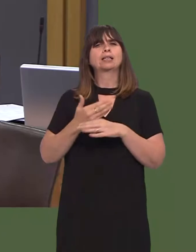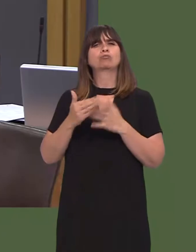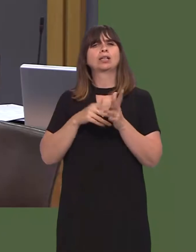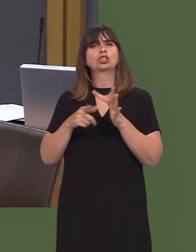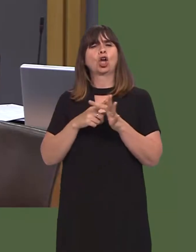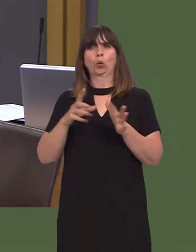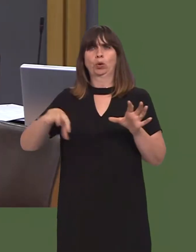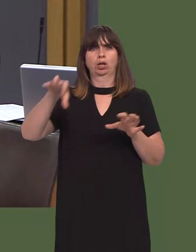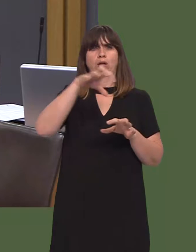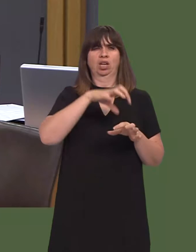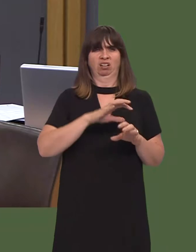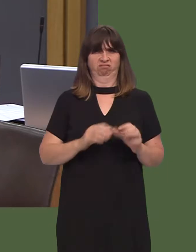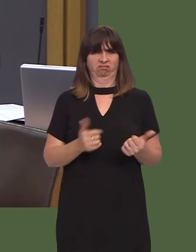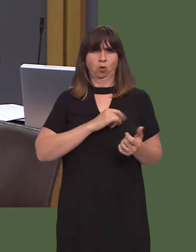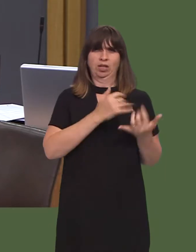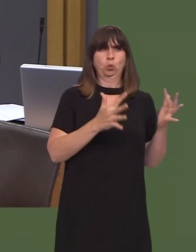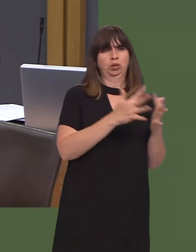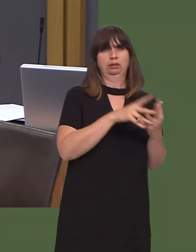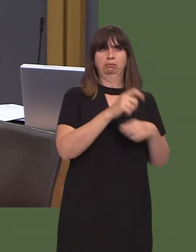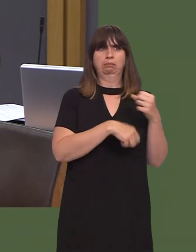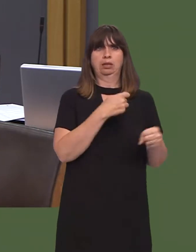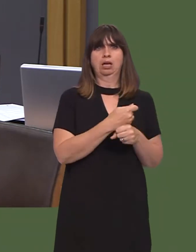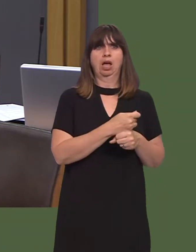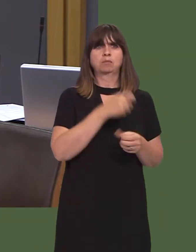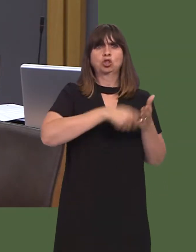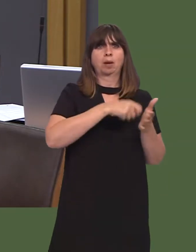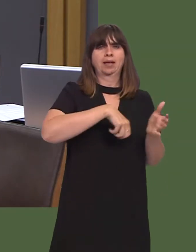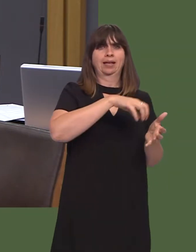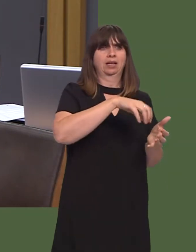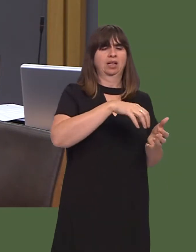zones were not successful in Wales, with the largest in Swansea becoming a large out-of-town